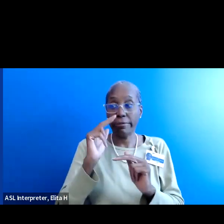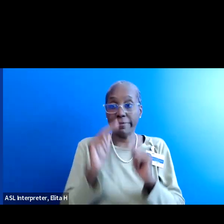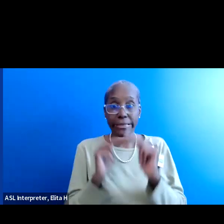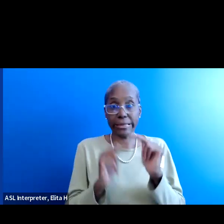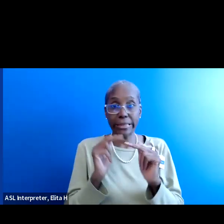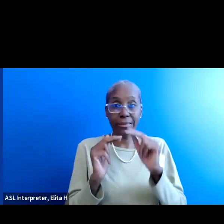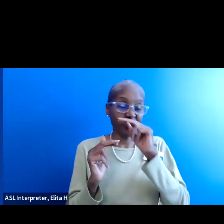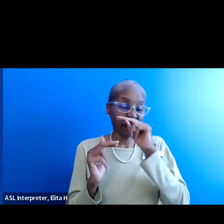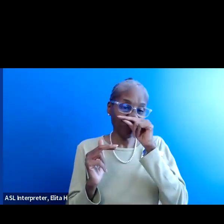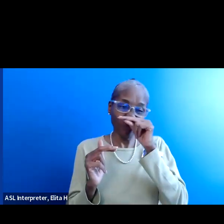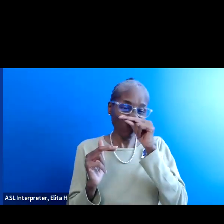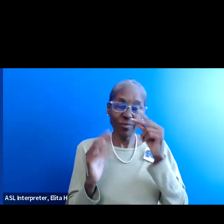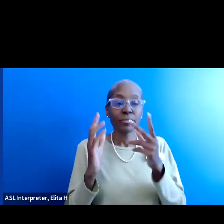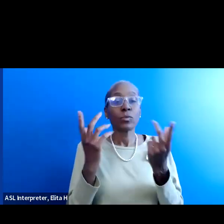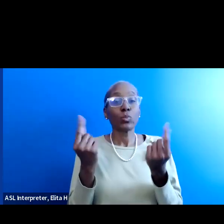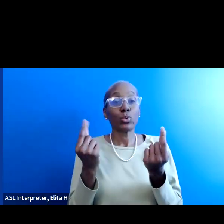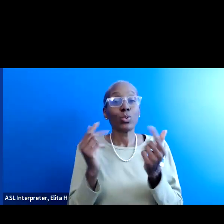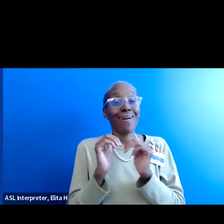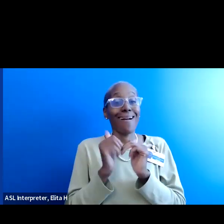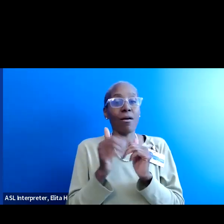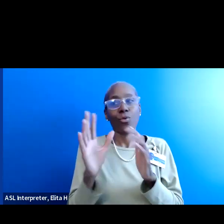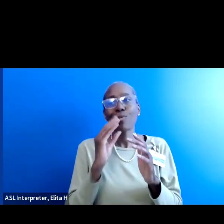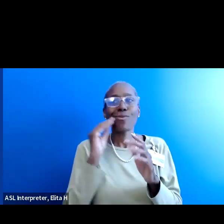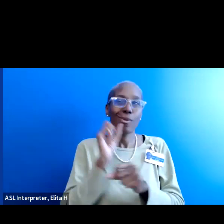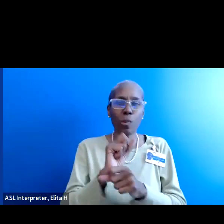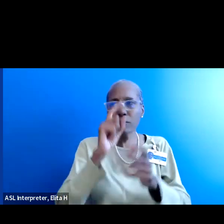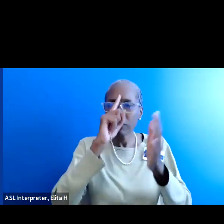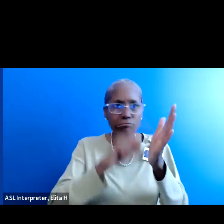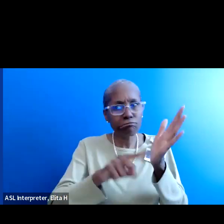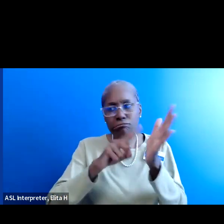some tips about how to do your homework to find one that'll meet your needs.